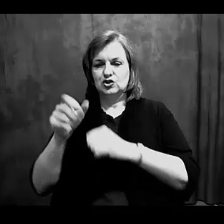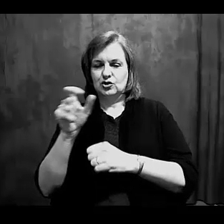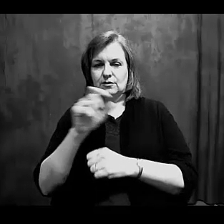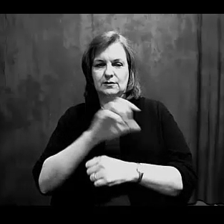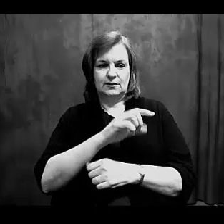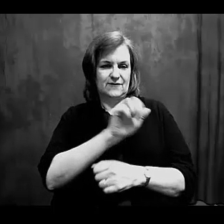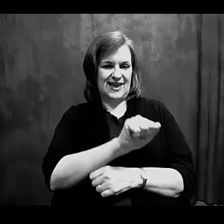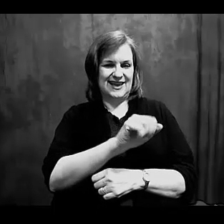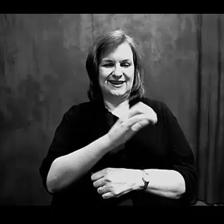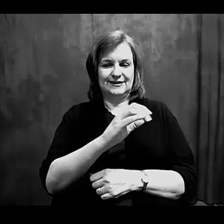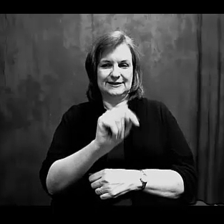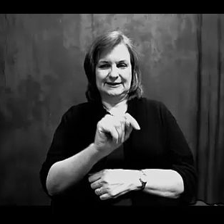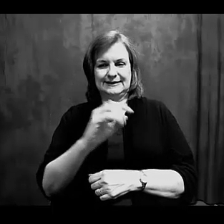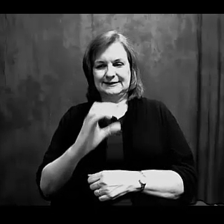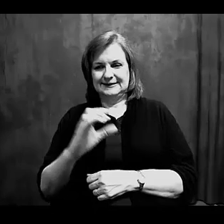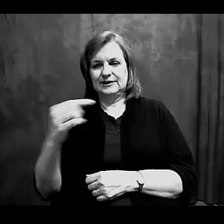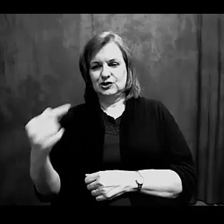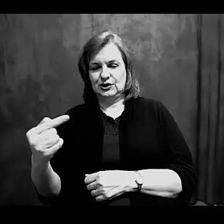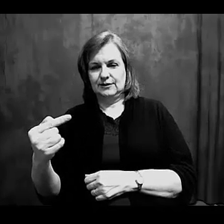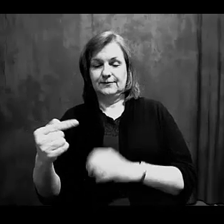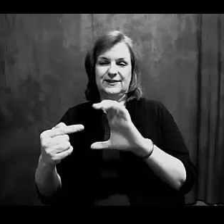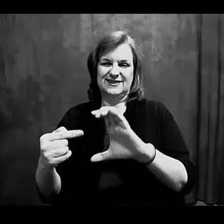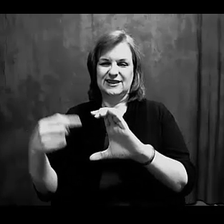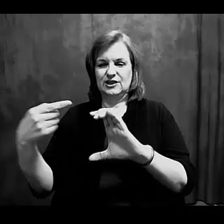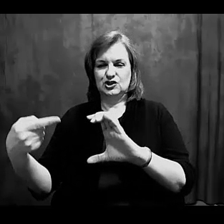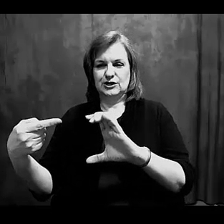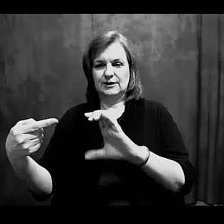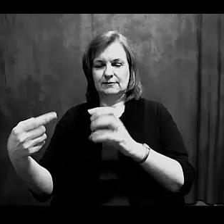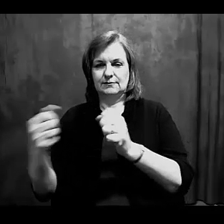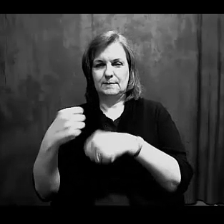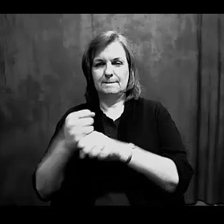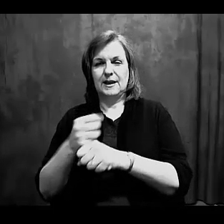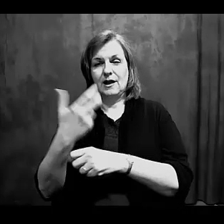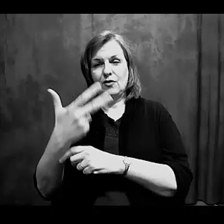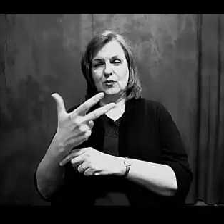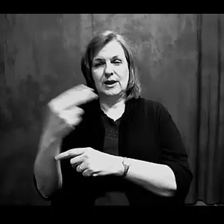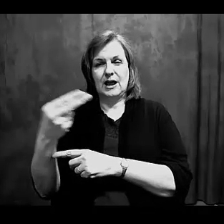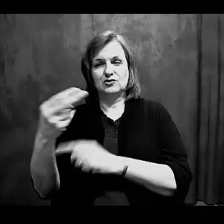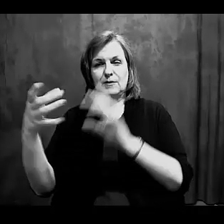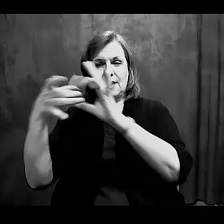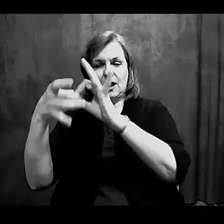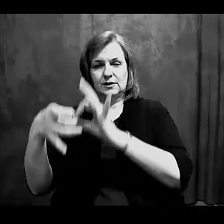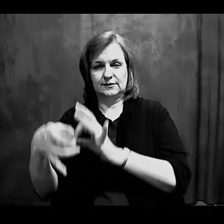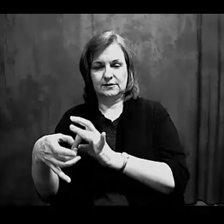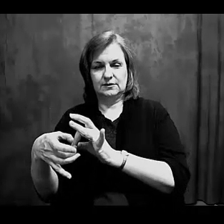you can see that so C's and G's forming the three hydrogen bonds A's and T's forming